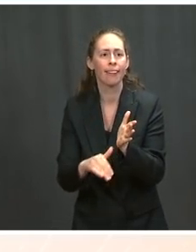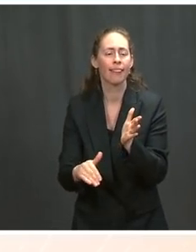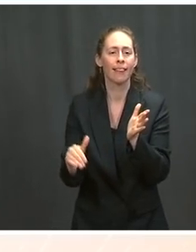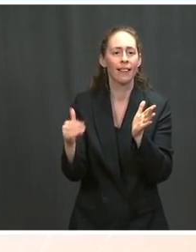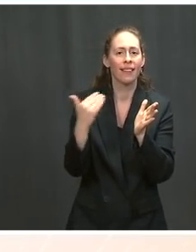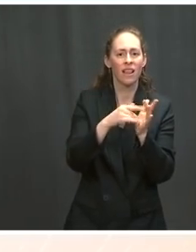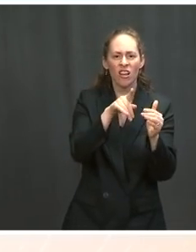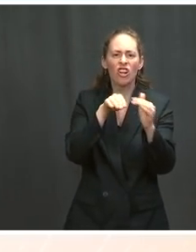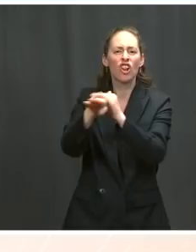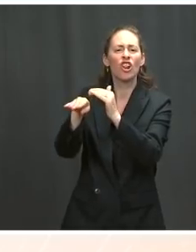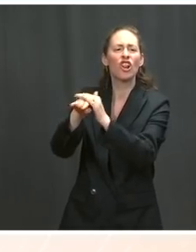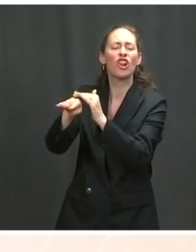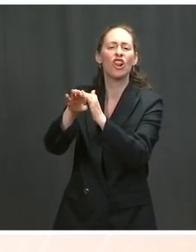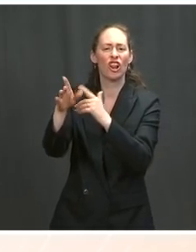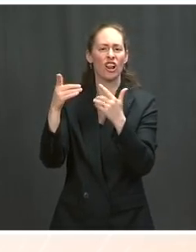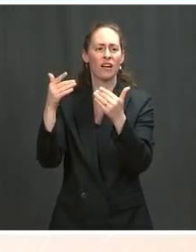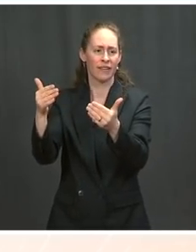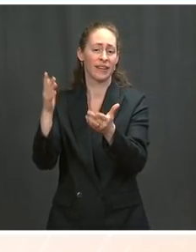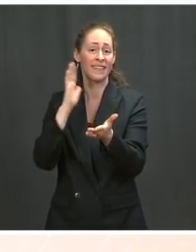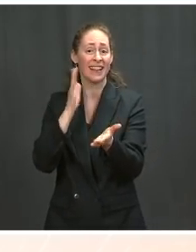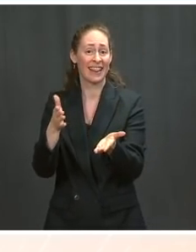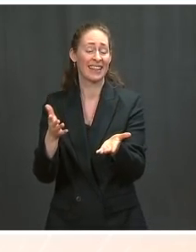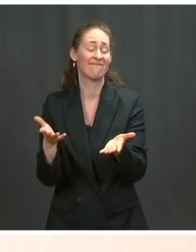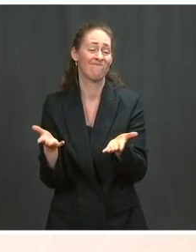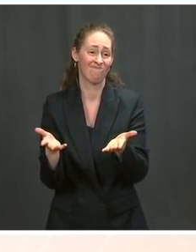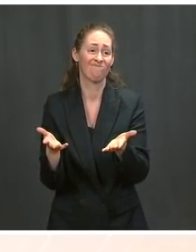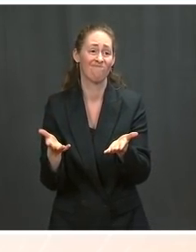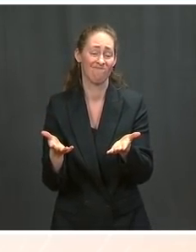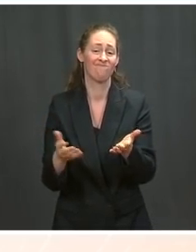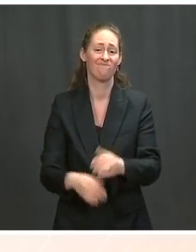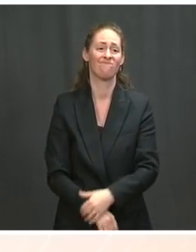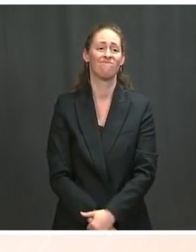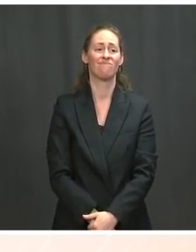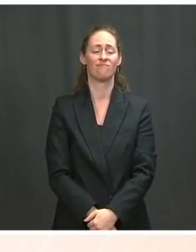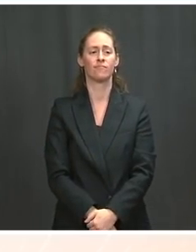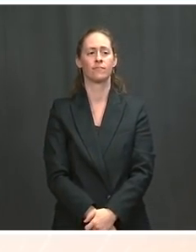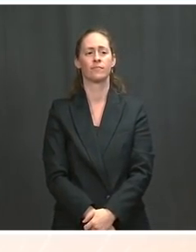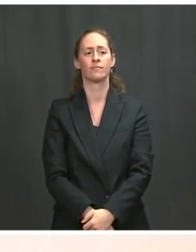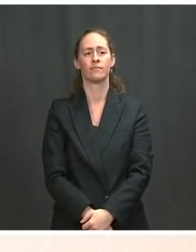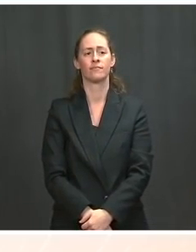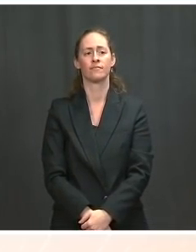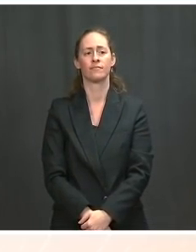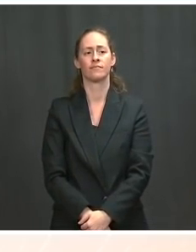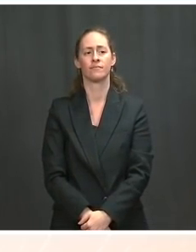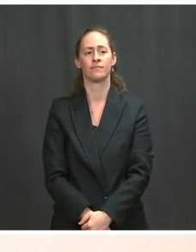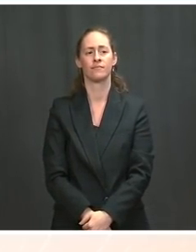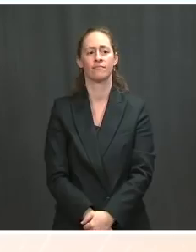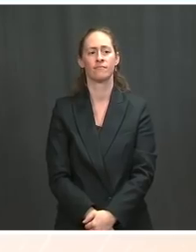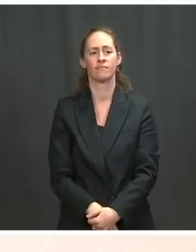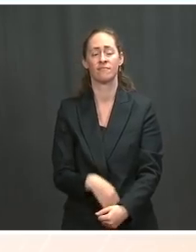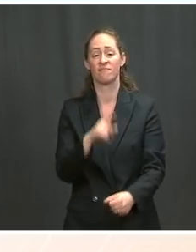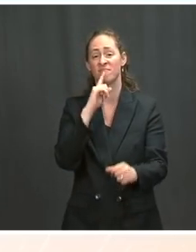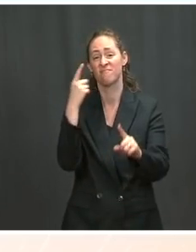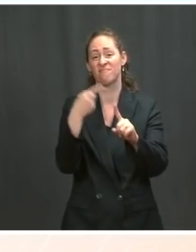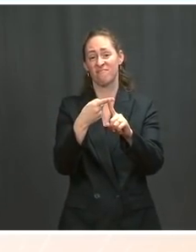is that it's important to harden your cybersecurity, to take the necessary steps to ensure that you're protected.